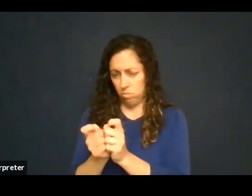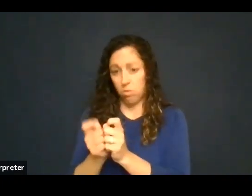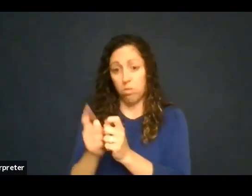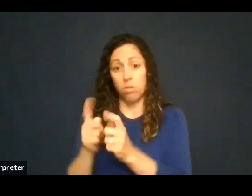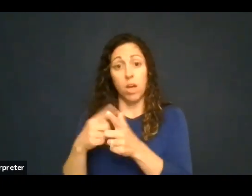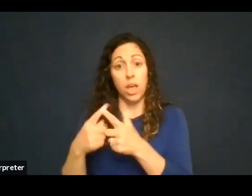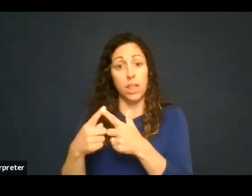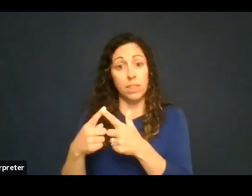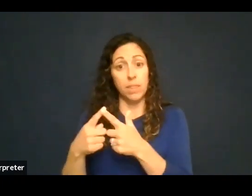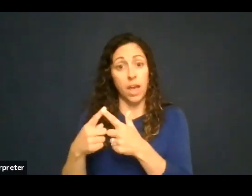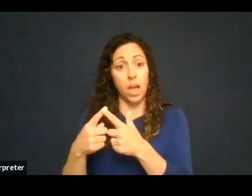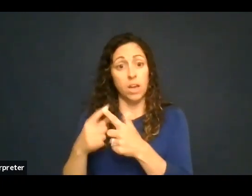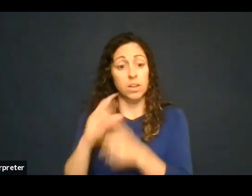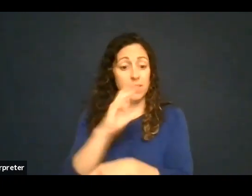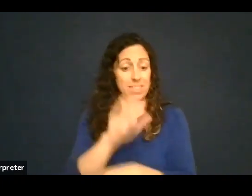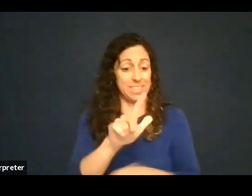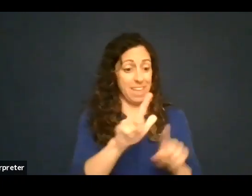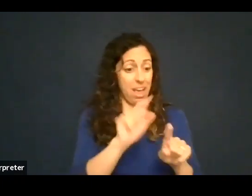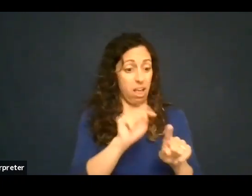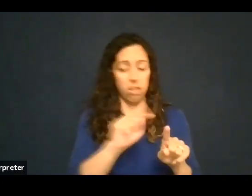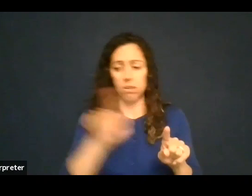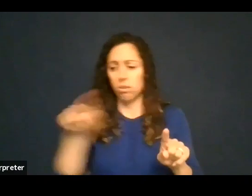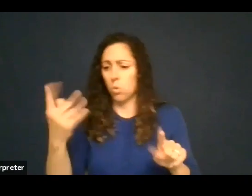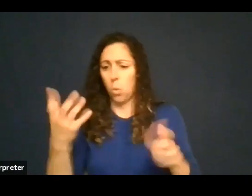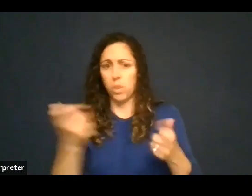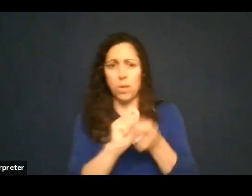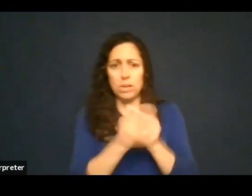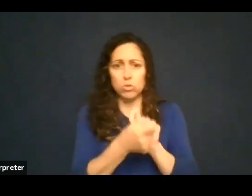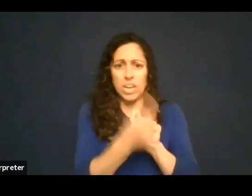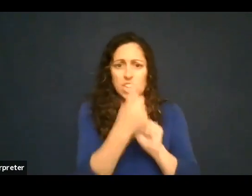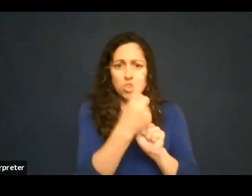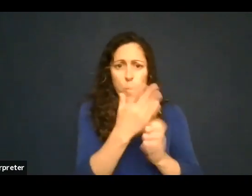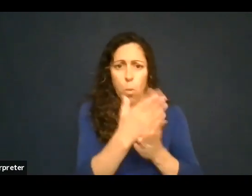only changing the bit of the DNA that you really want it to do.